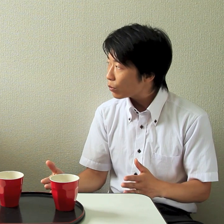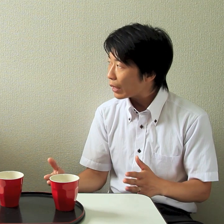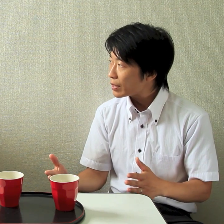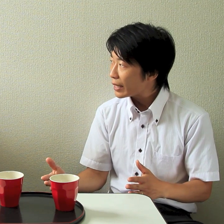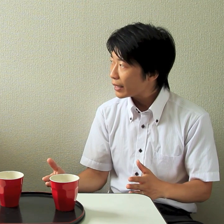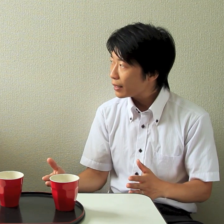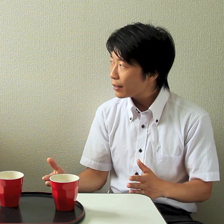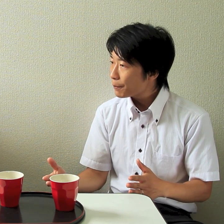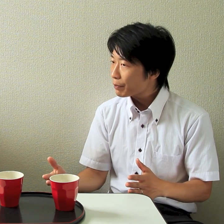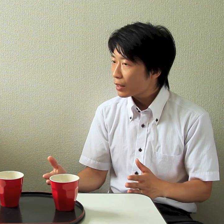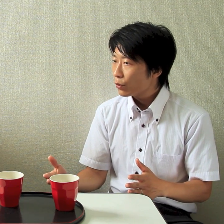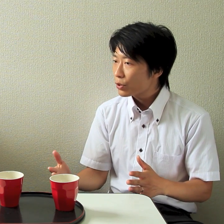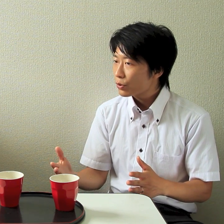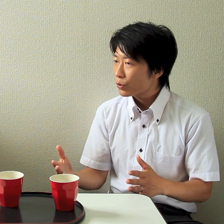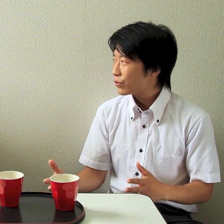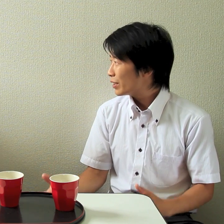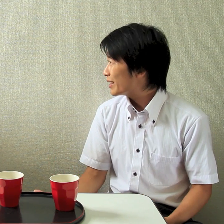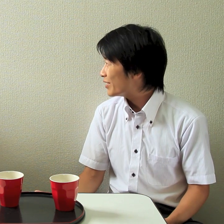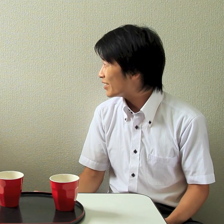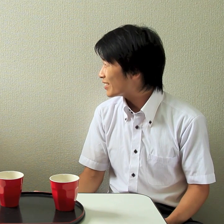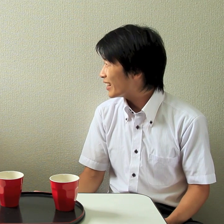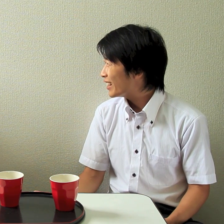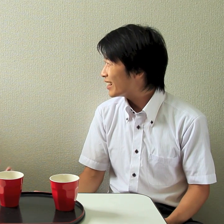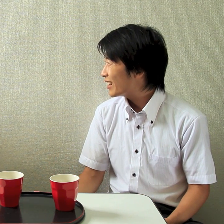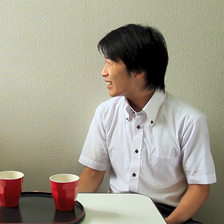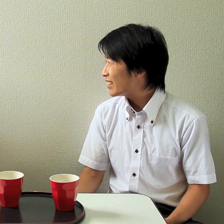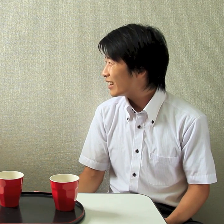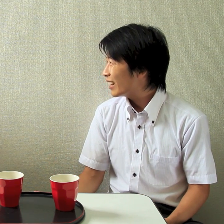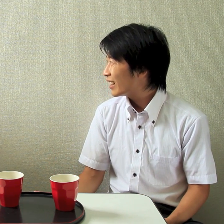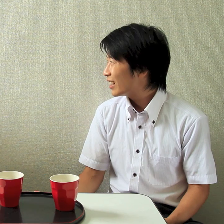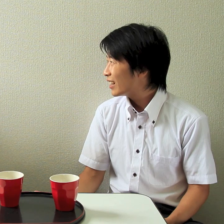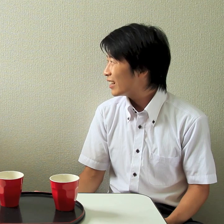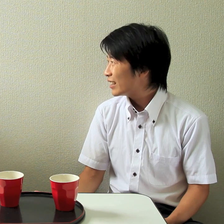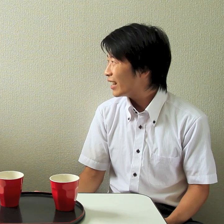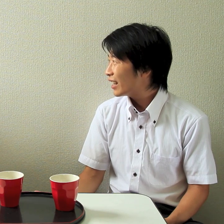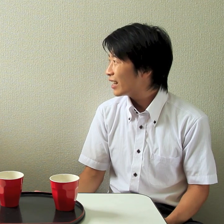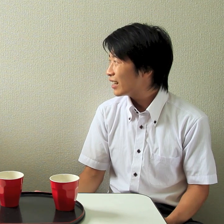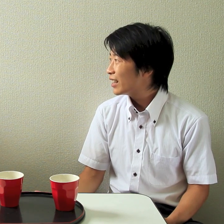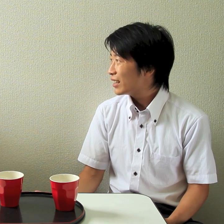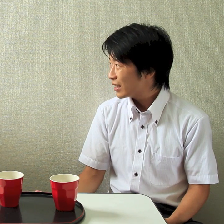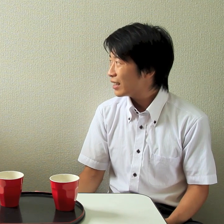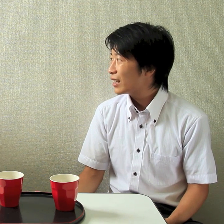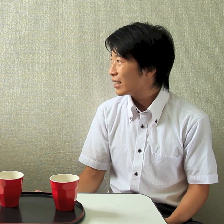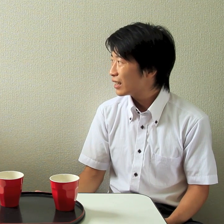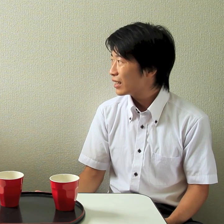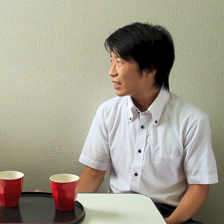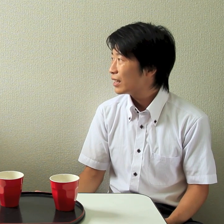what I was thinking which was really difficult. It is frustrating, for kids too. When kids are growing up, they can't express themselves well.